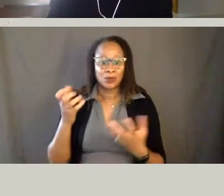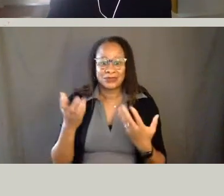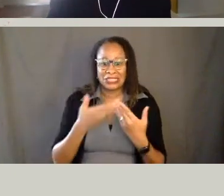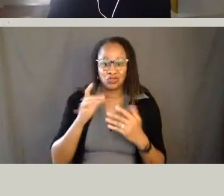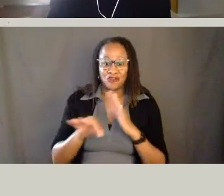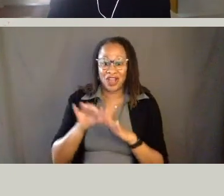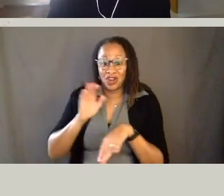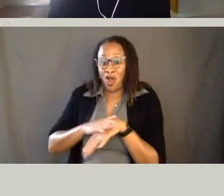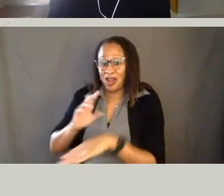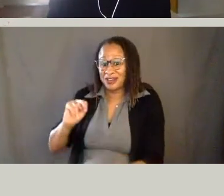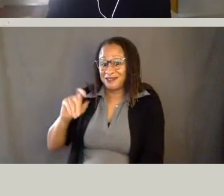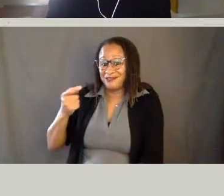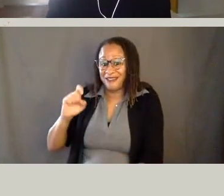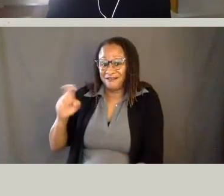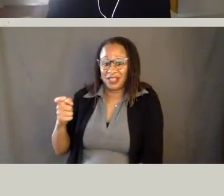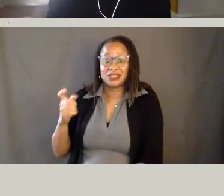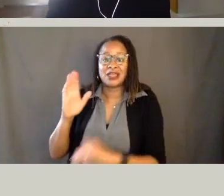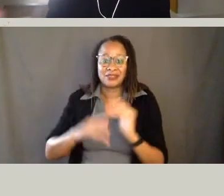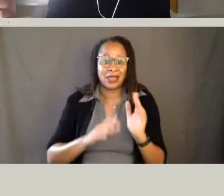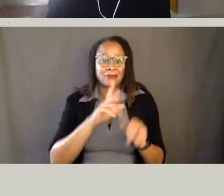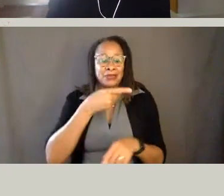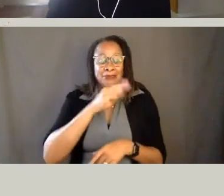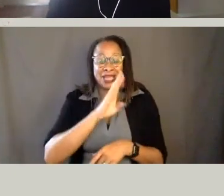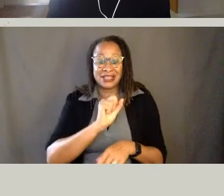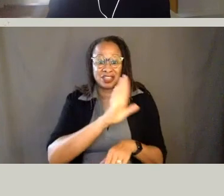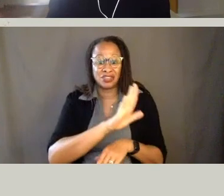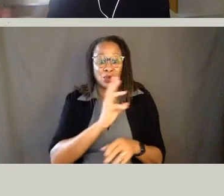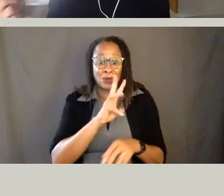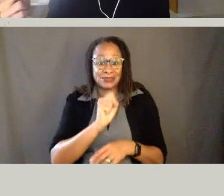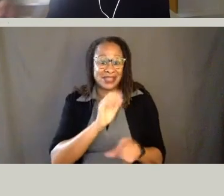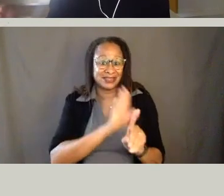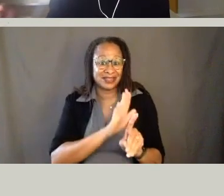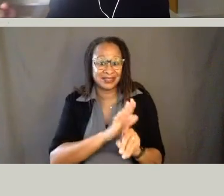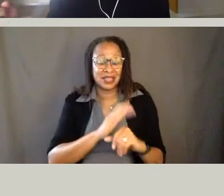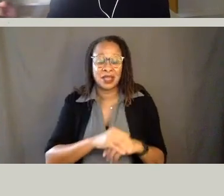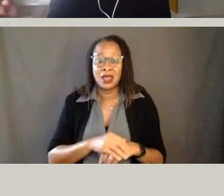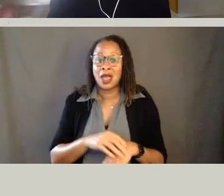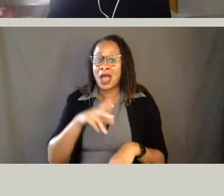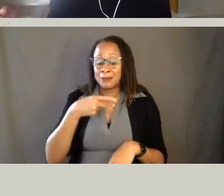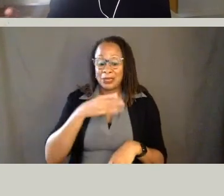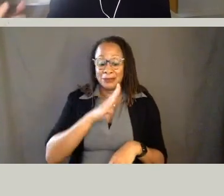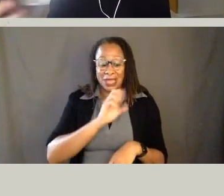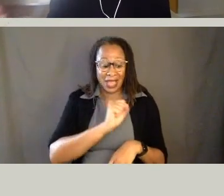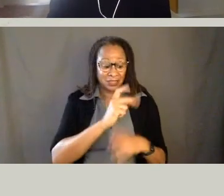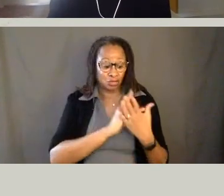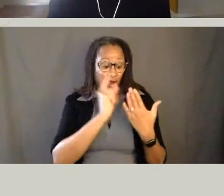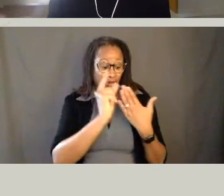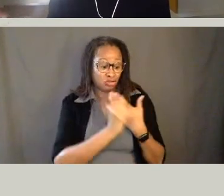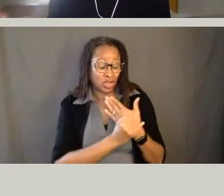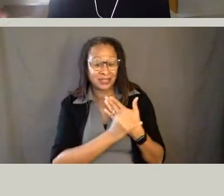And like the idea that a PBS, you know project a film that was on ITVS or something.